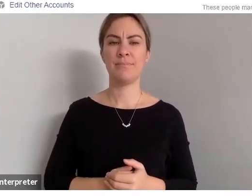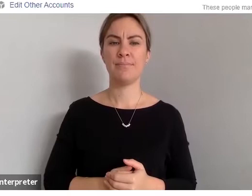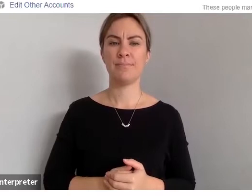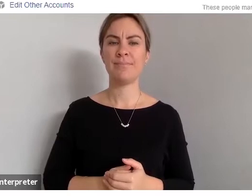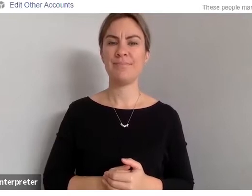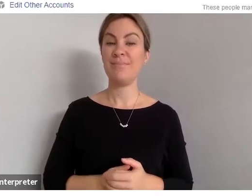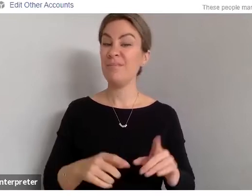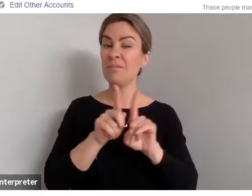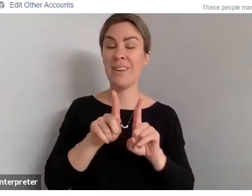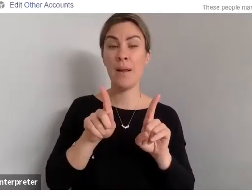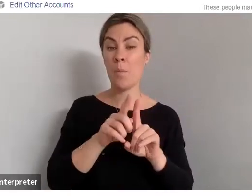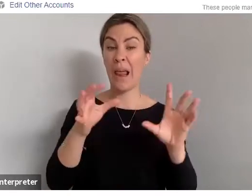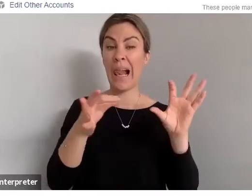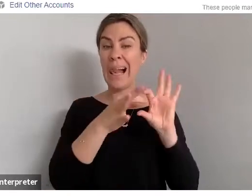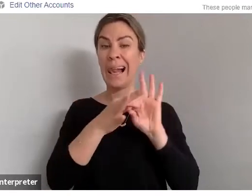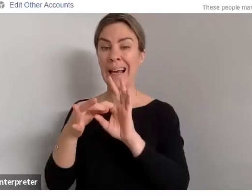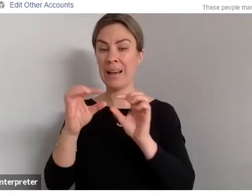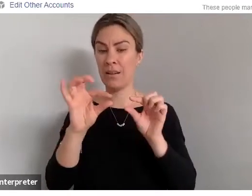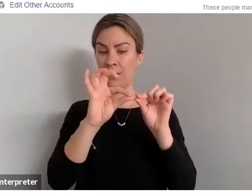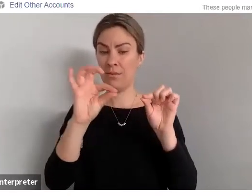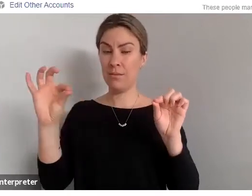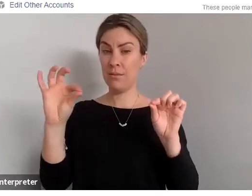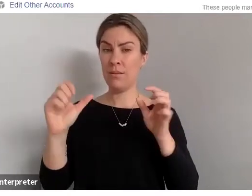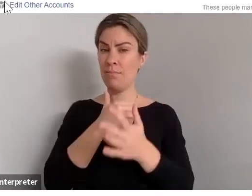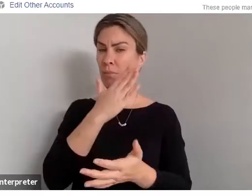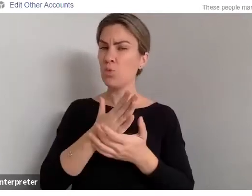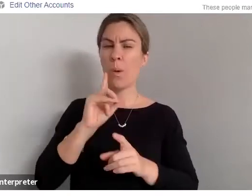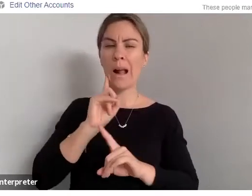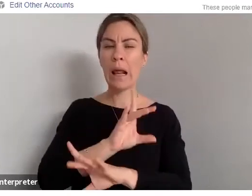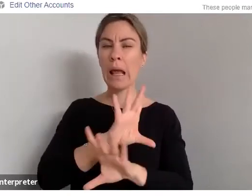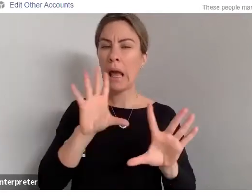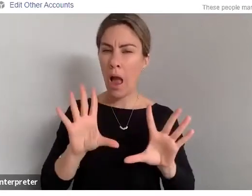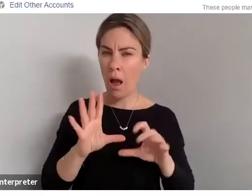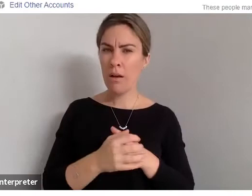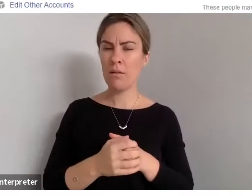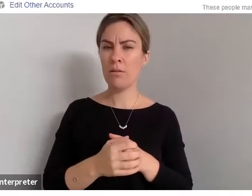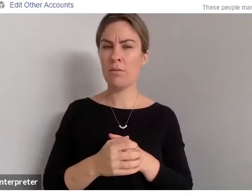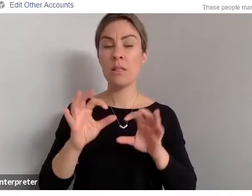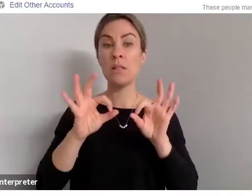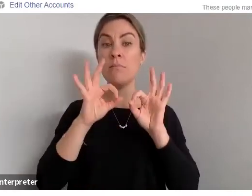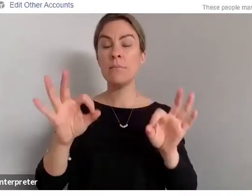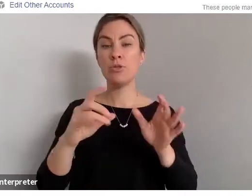Having a clear link, particularly on Instagram where they control how